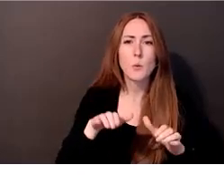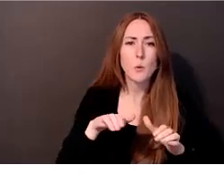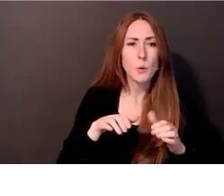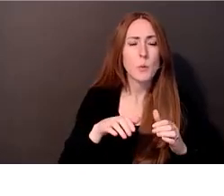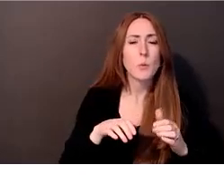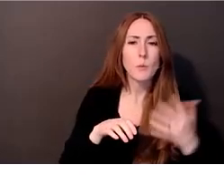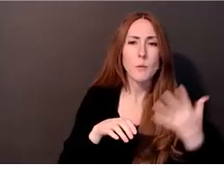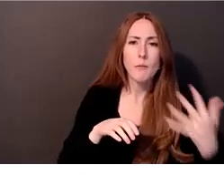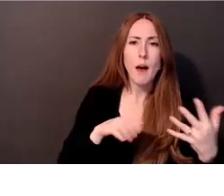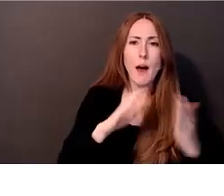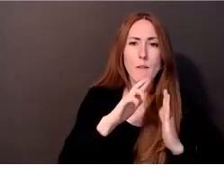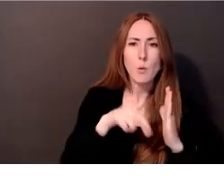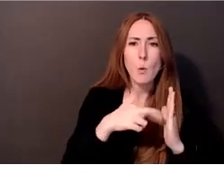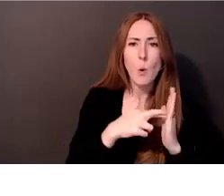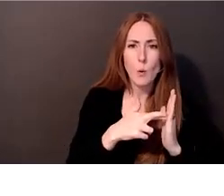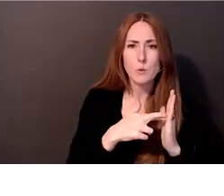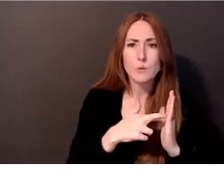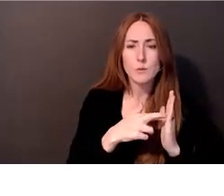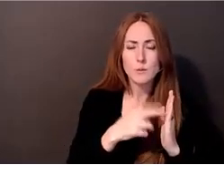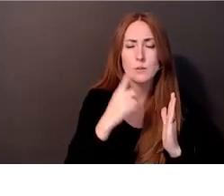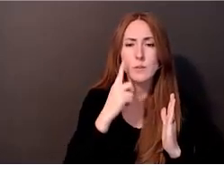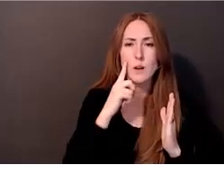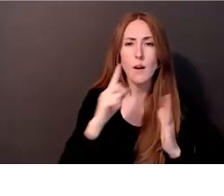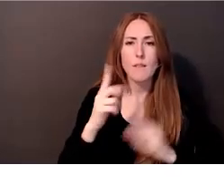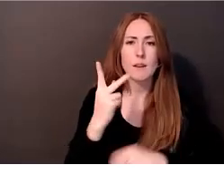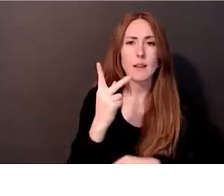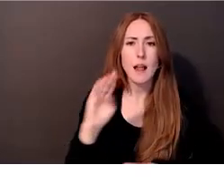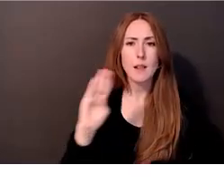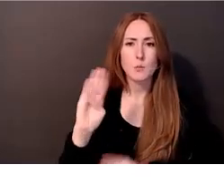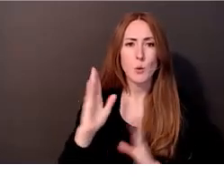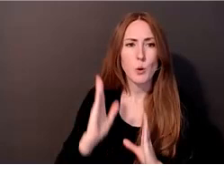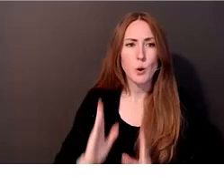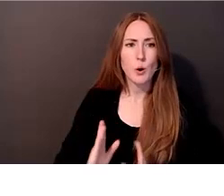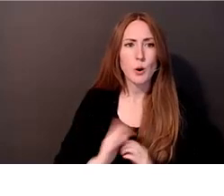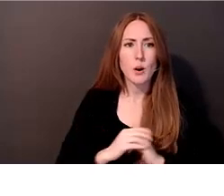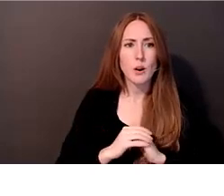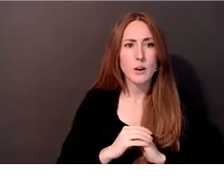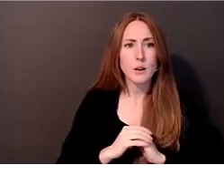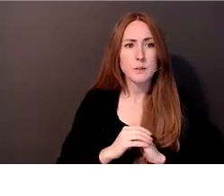In work activities, after calculating the weighted average for each role,